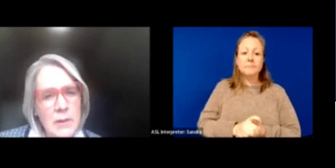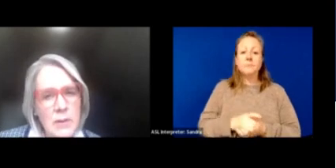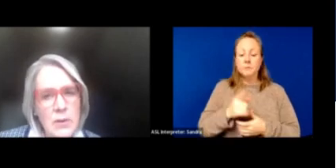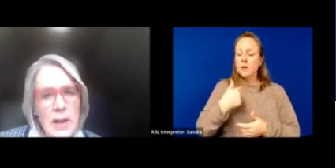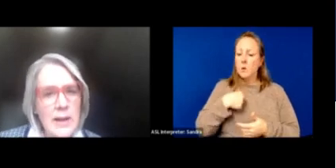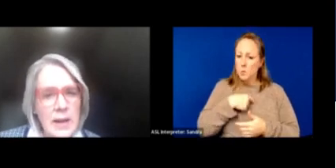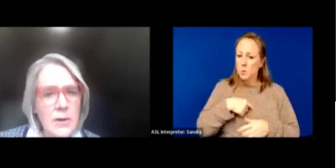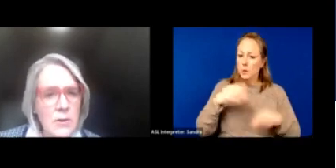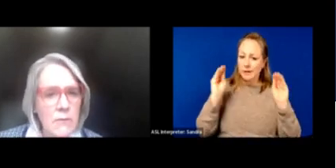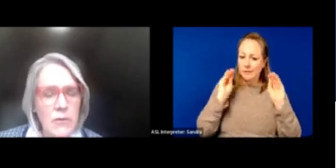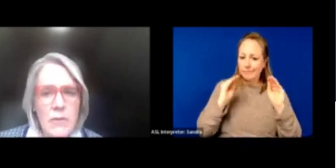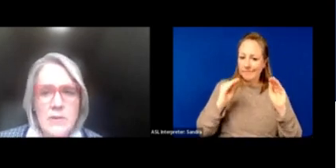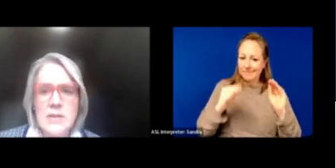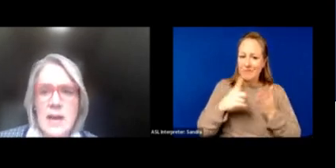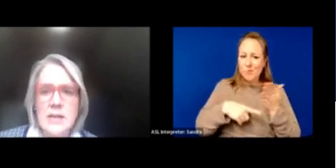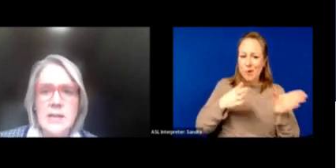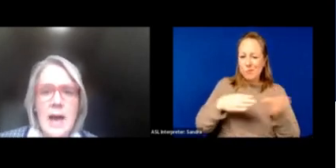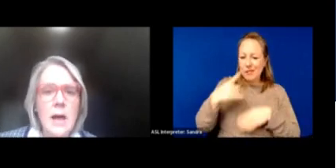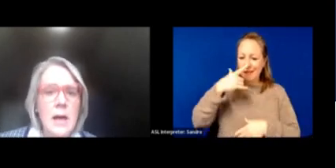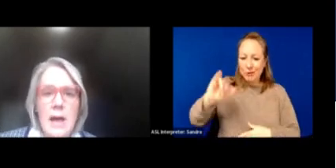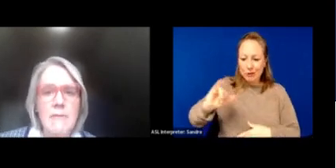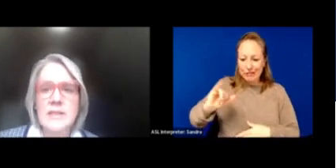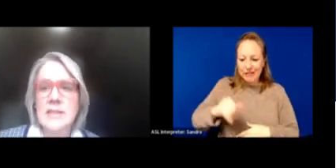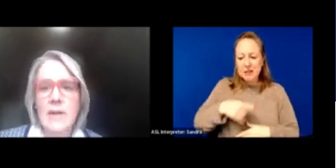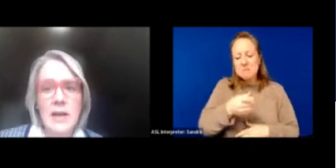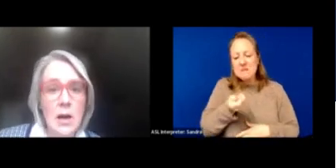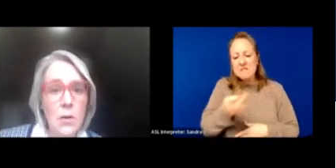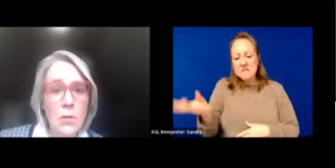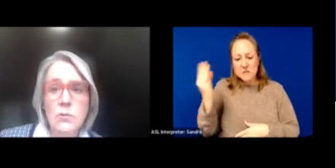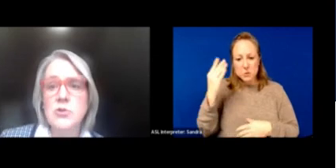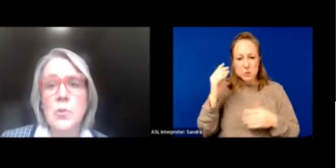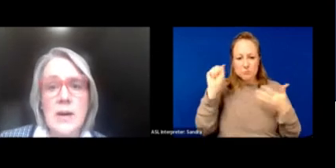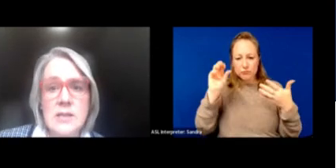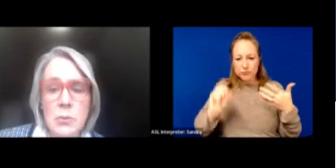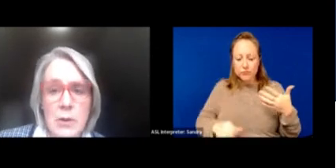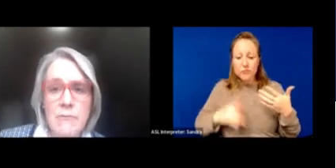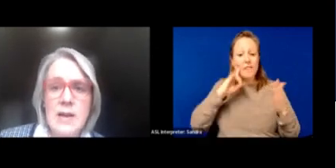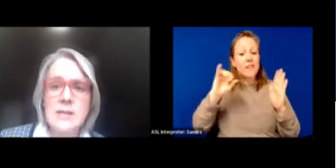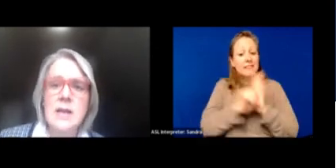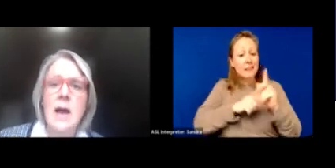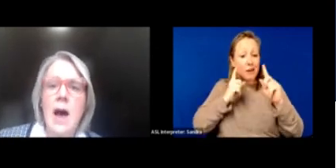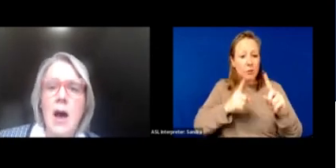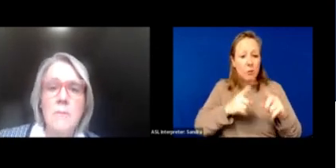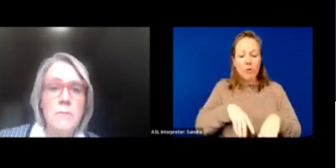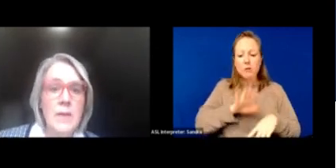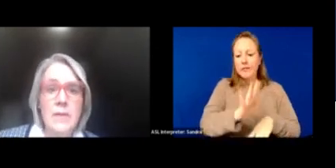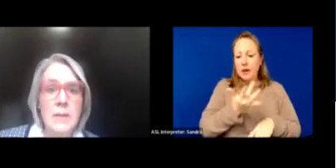the plan would look like. And here are a few of those things that have been identified coal or a choice or preference, the